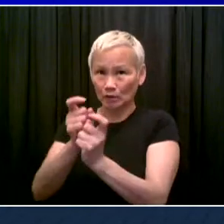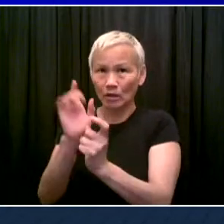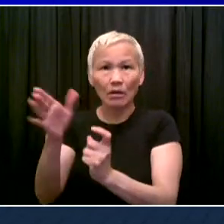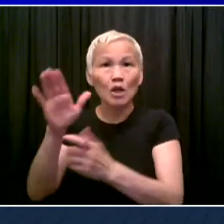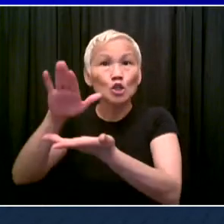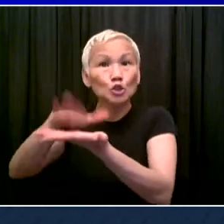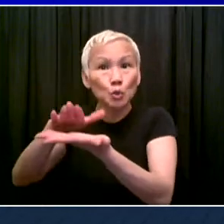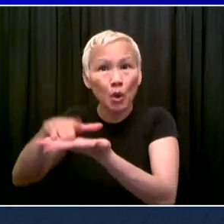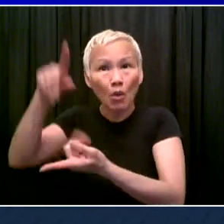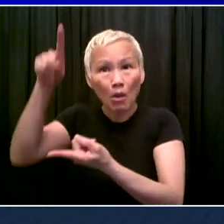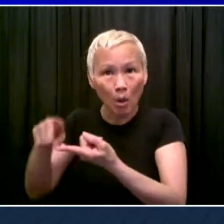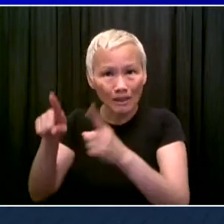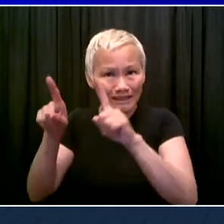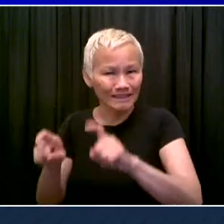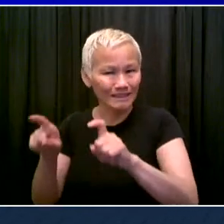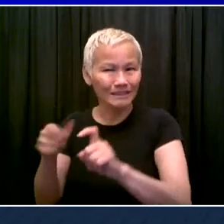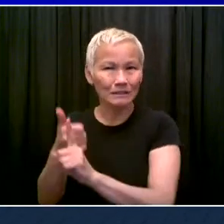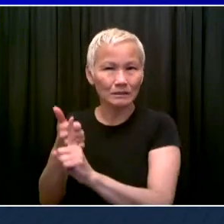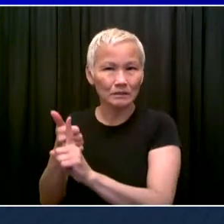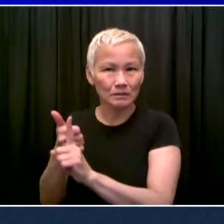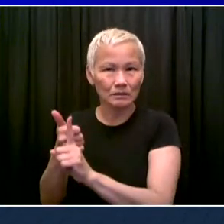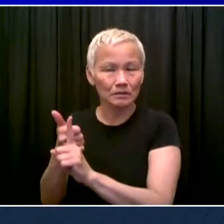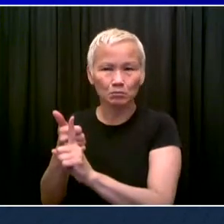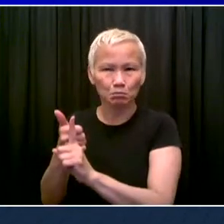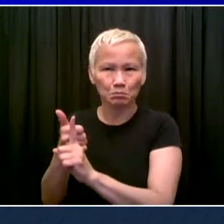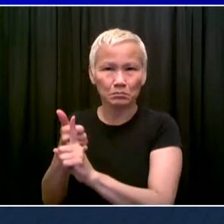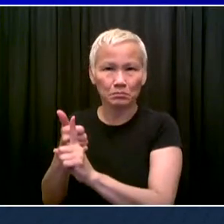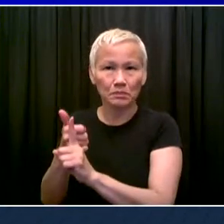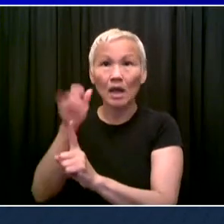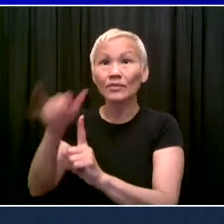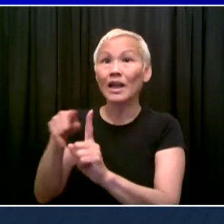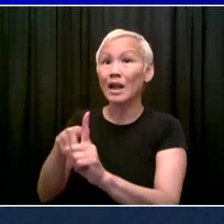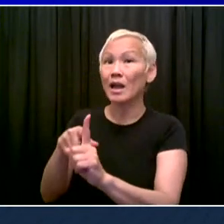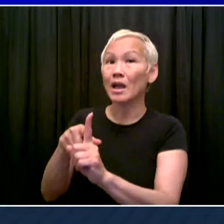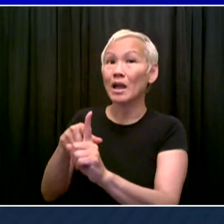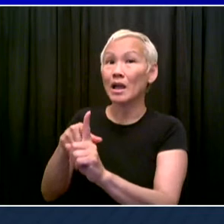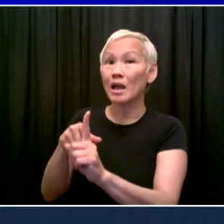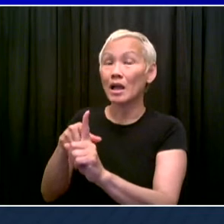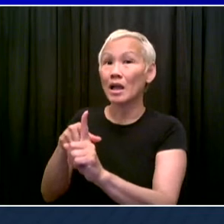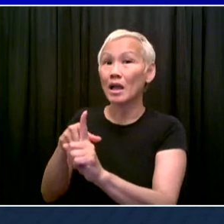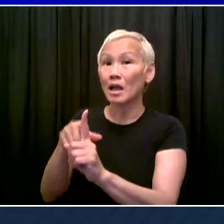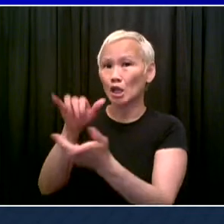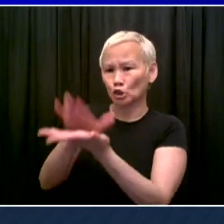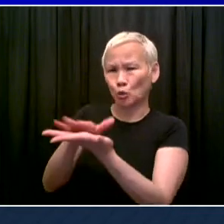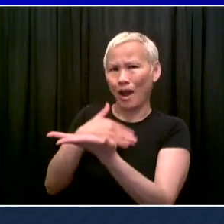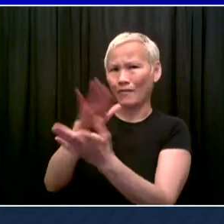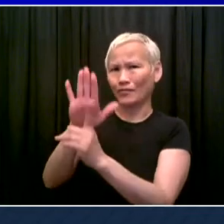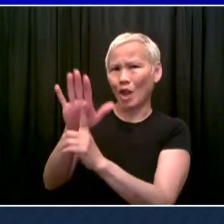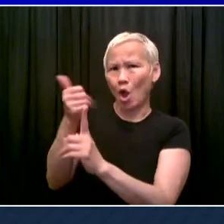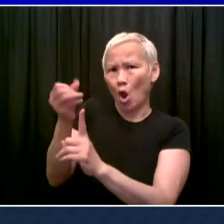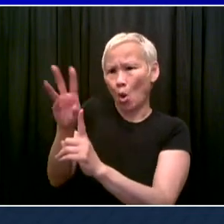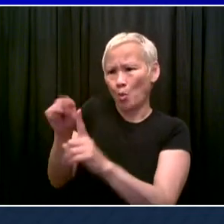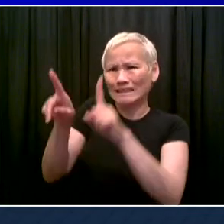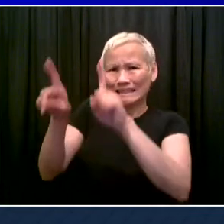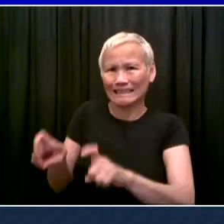SCHOOL TESTING HAS CHANGED. INCREDIBLY LOW POSITIVITY IN OUR SCHOOLS SO